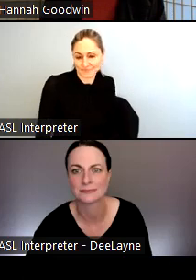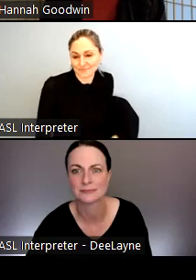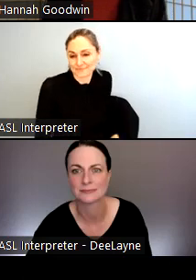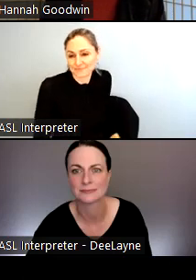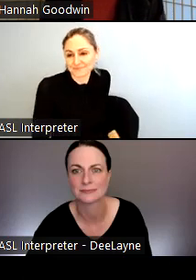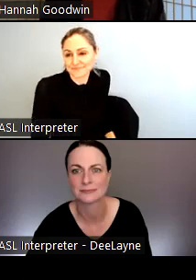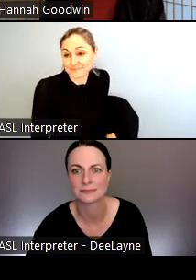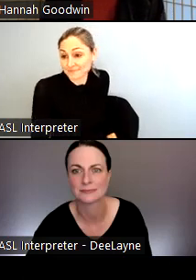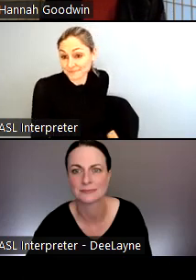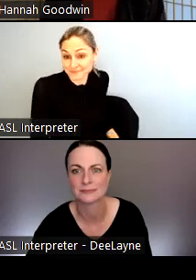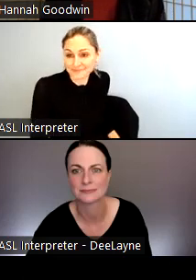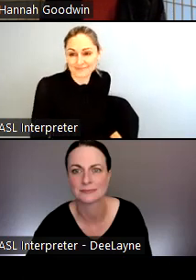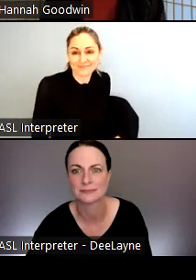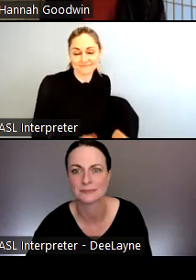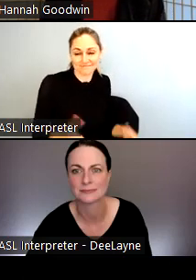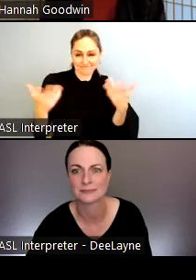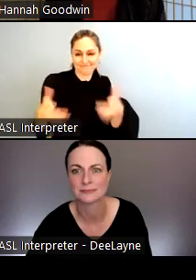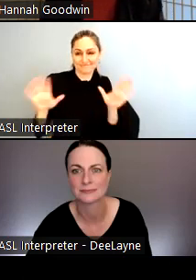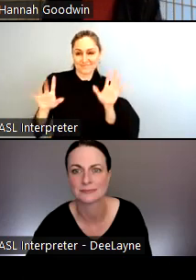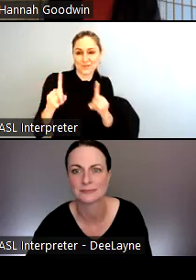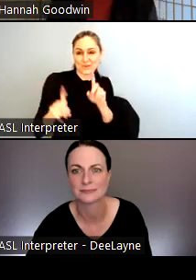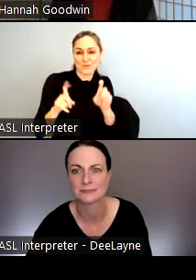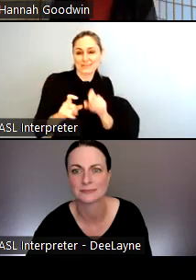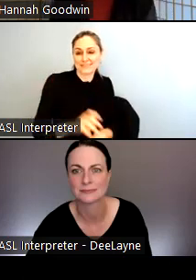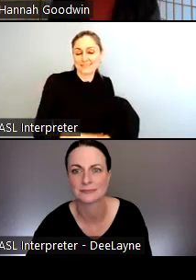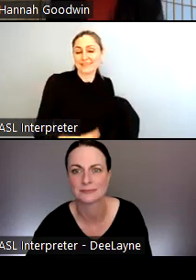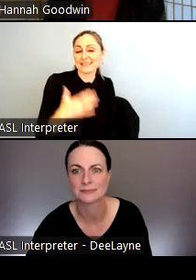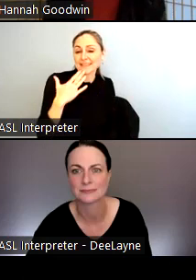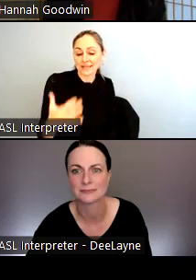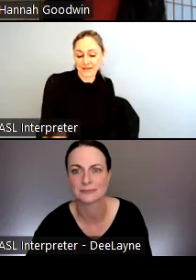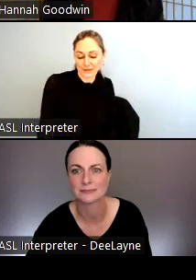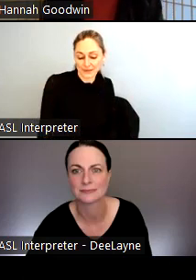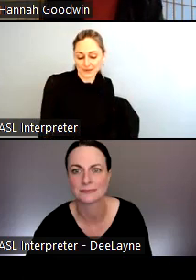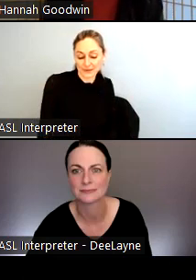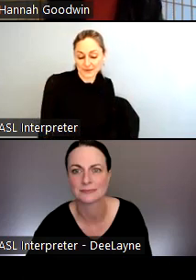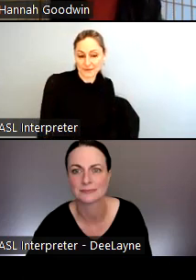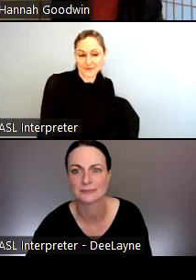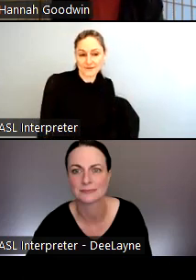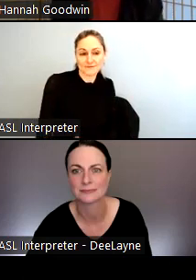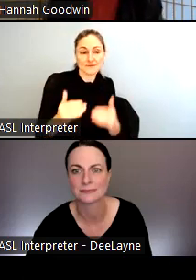[Sarah] Okay, that was the last question, Hannah. Thank you. Okay, thank you. Could I have the next slide, please?